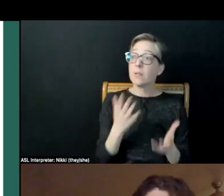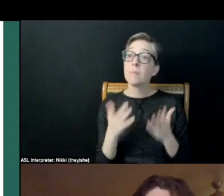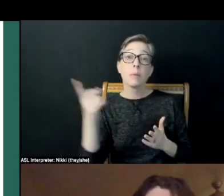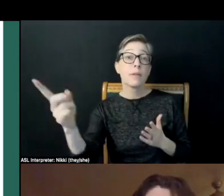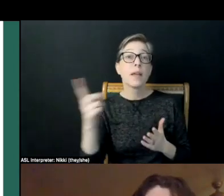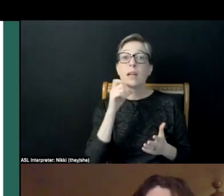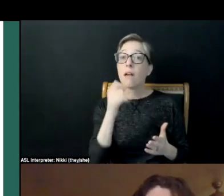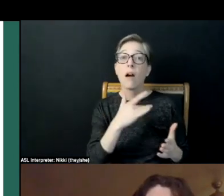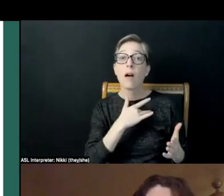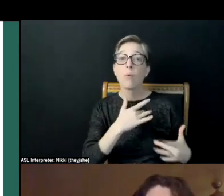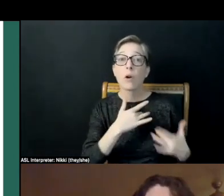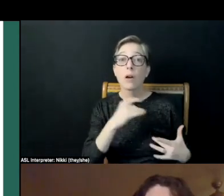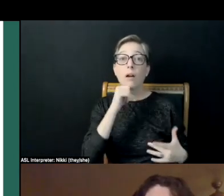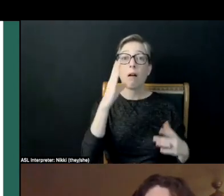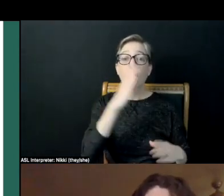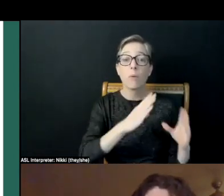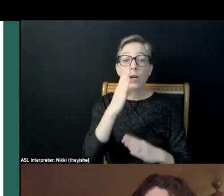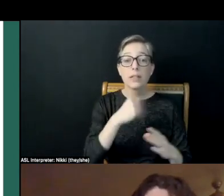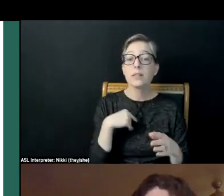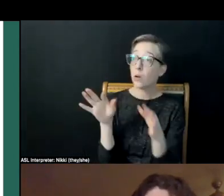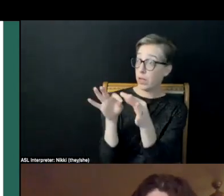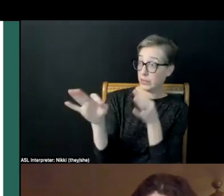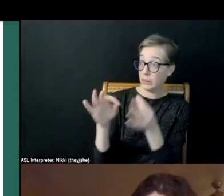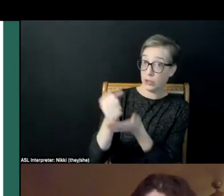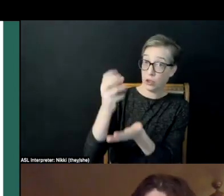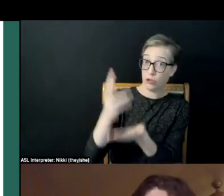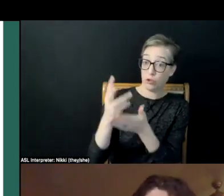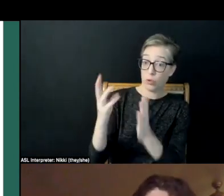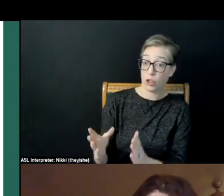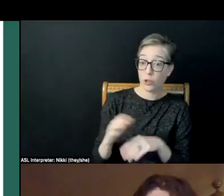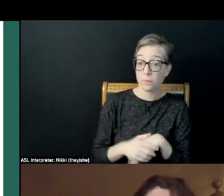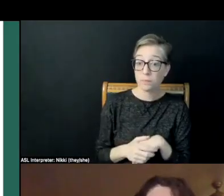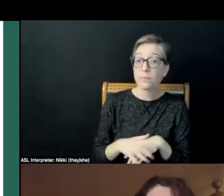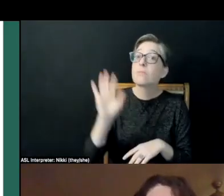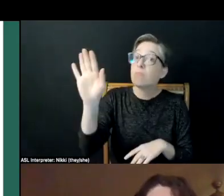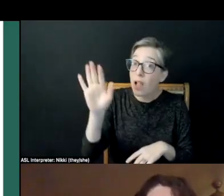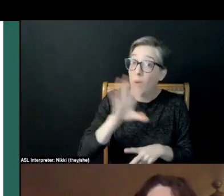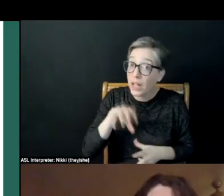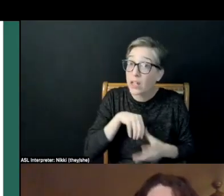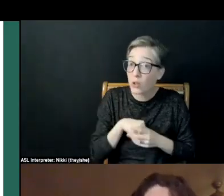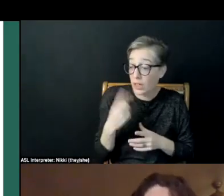including that I had spent the last year caring for my godson, while his parents worked.